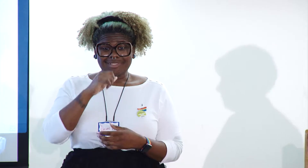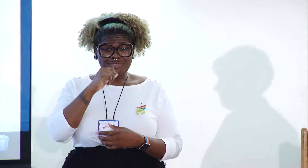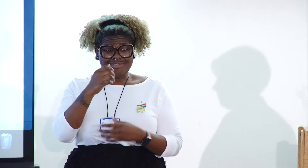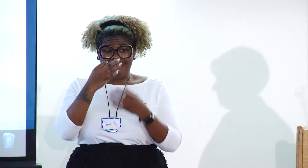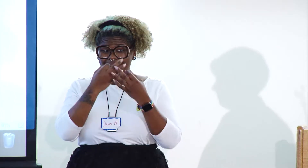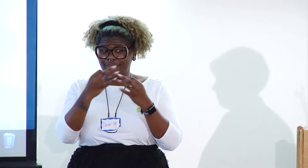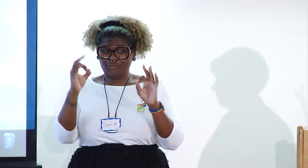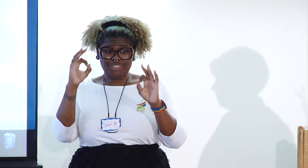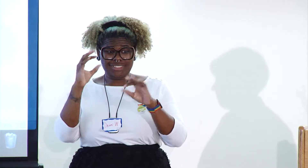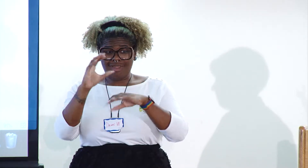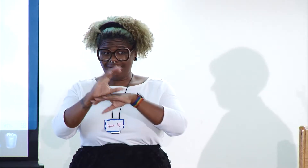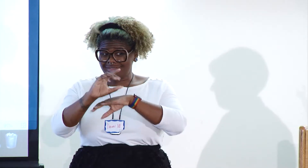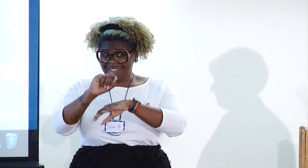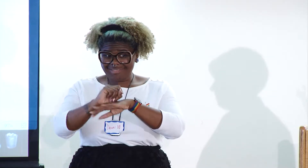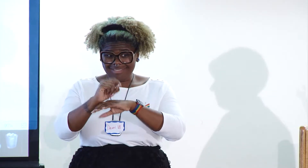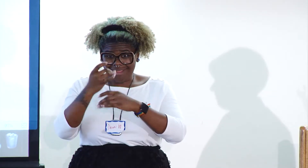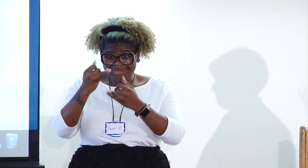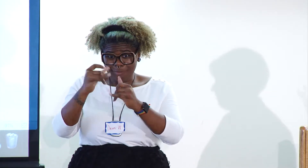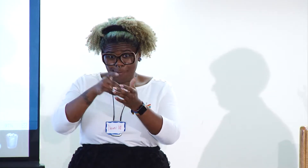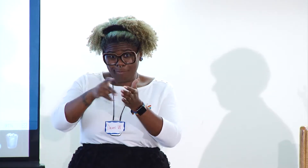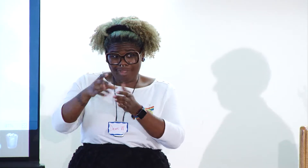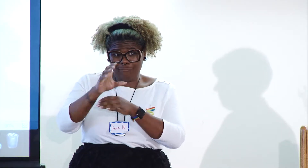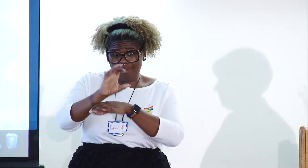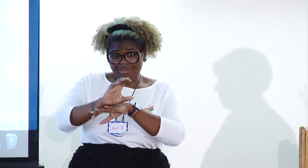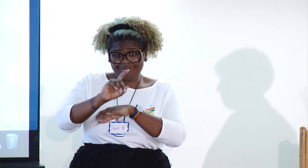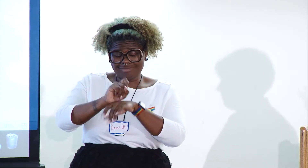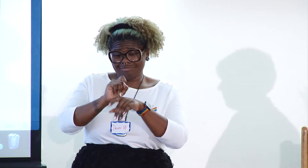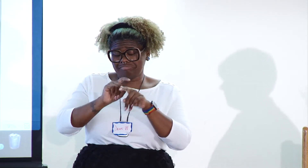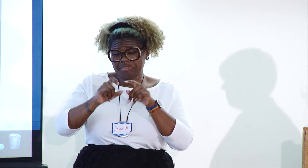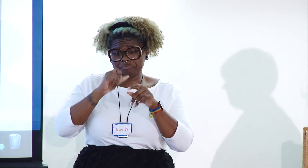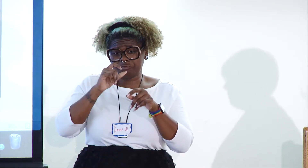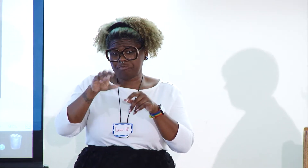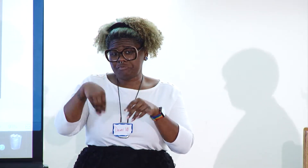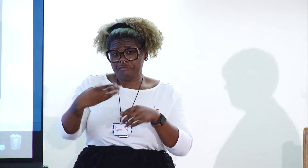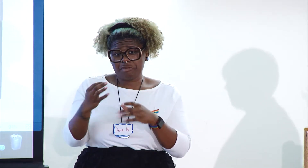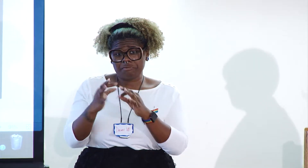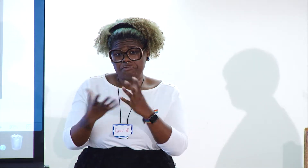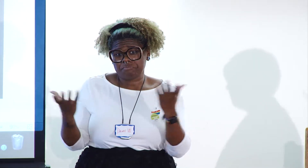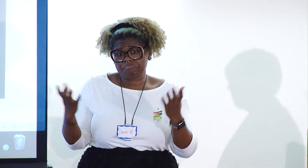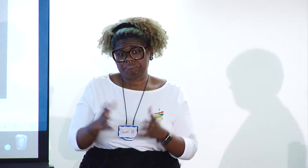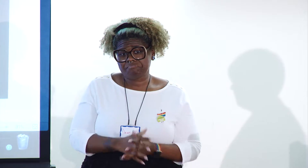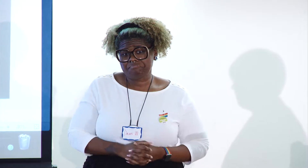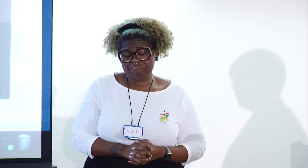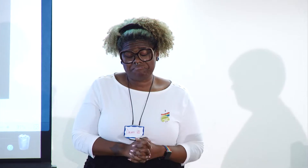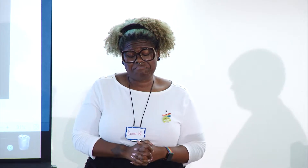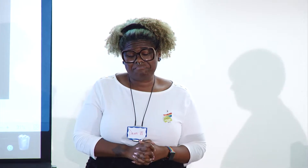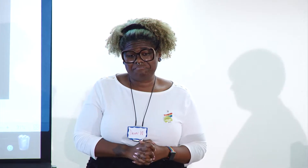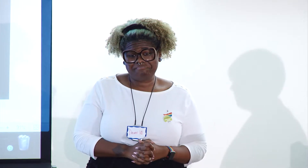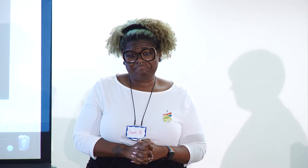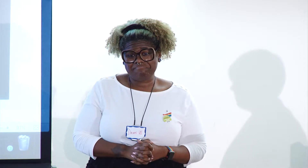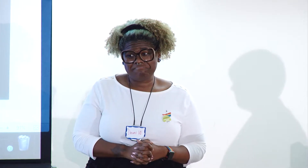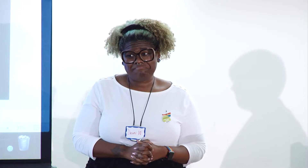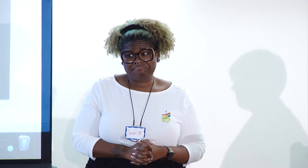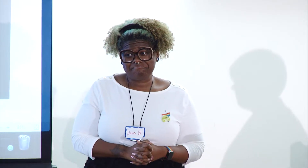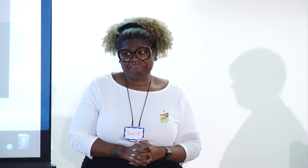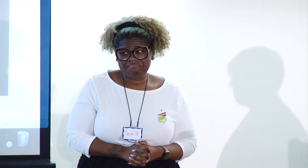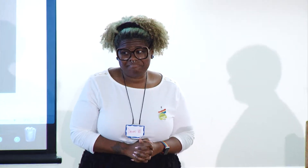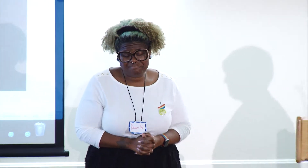or that I should be able to have a lawyer. And they're like, oh, well, it's a free consultation. You can do that without an interpreter.